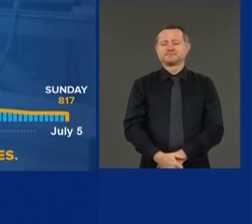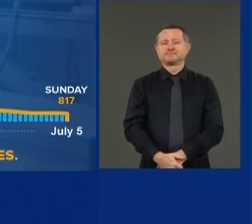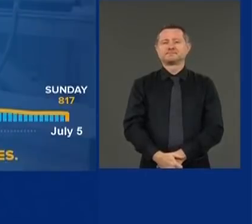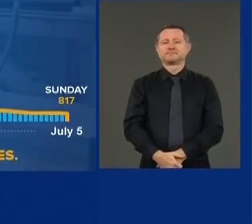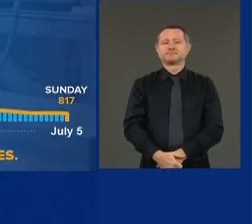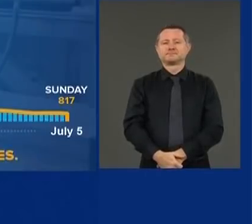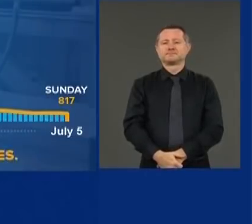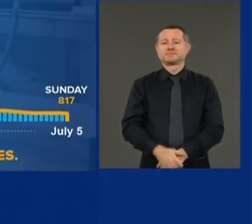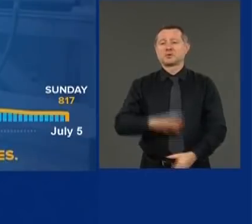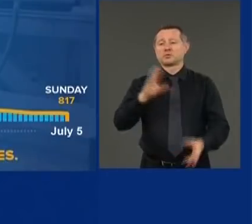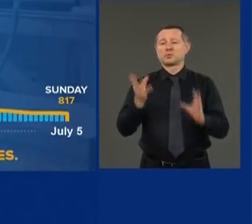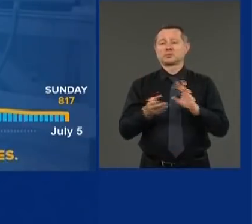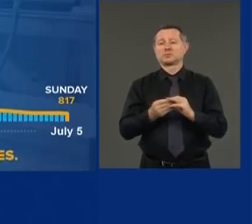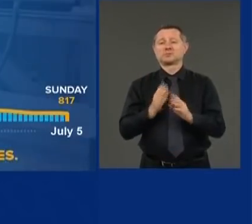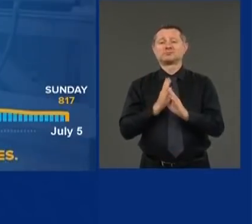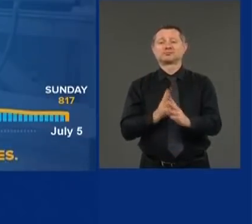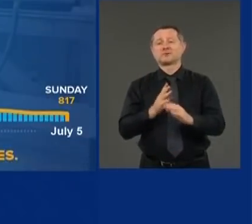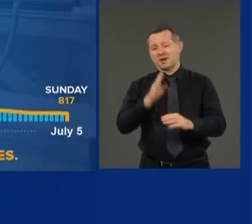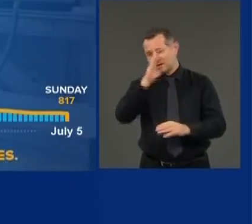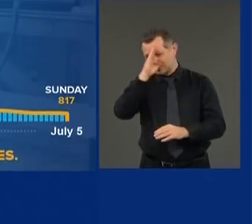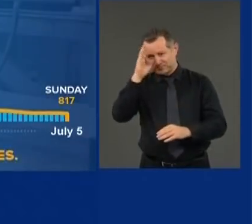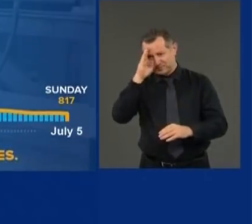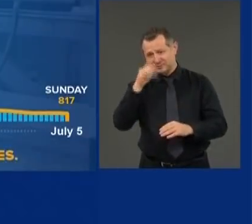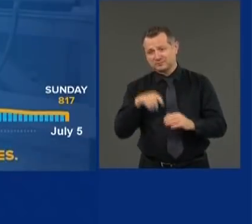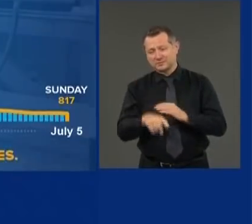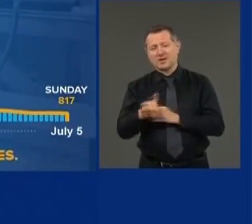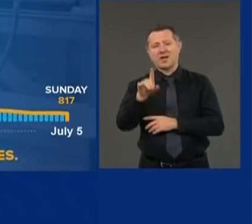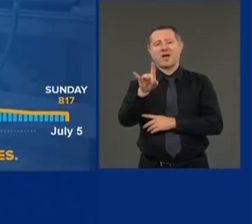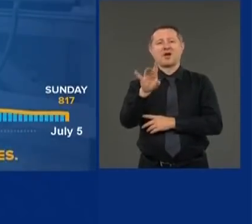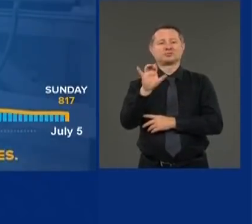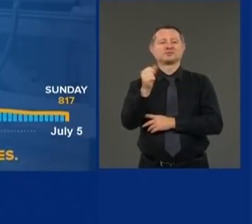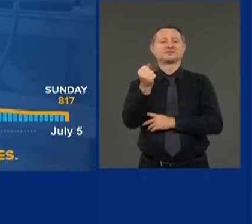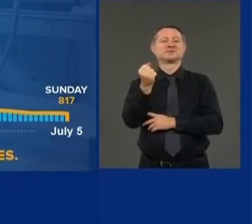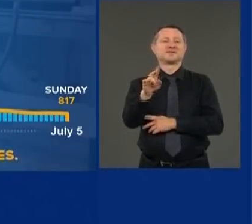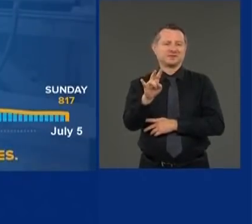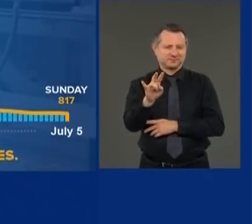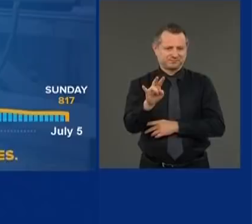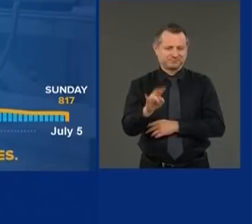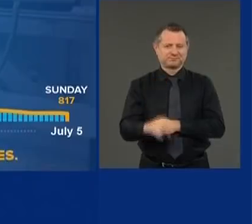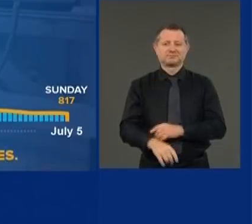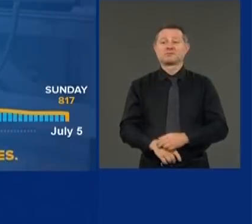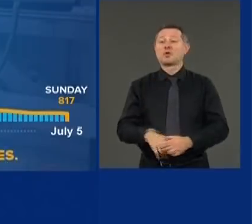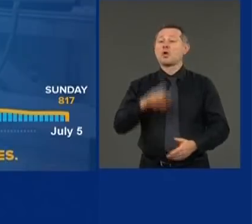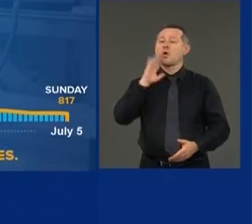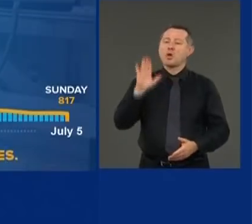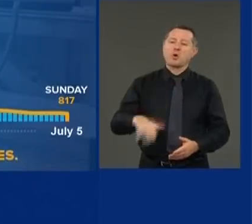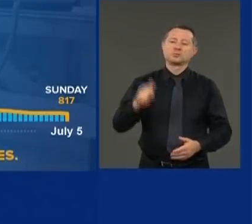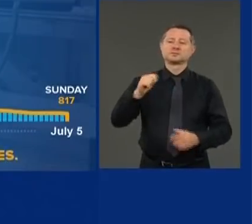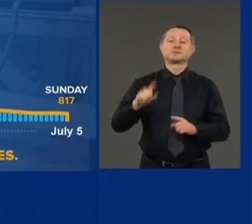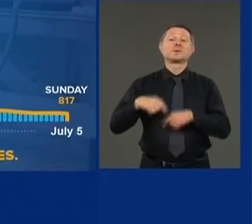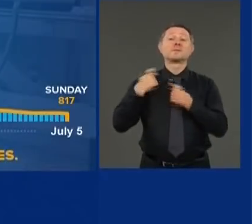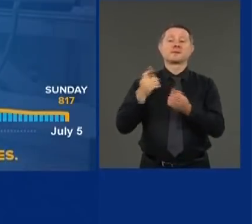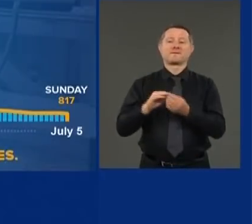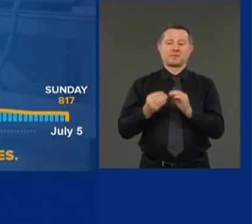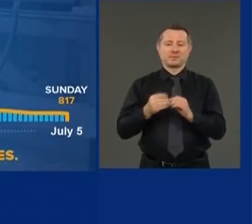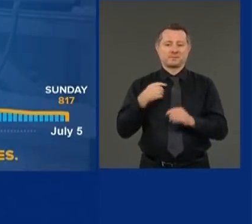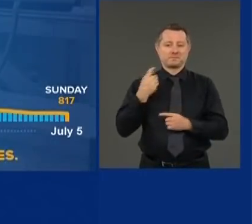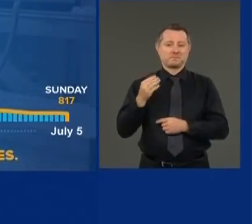SERVICES AND HE'S BEEN ON -- WORKING ON COVID CRISIS FOR 128 DAYS. TOTAL NUMBER OF